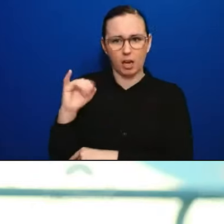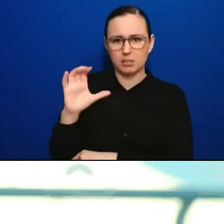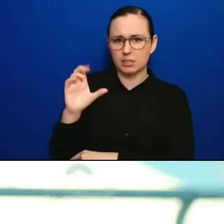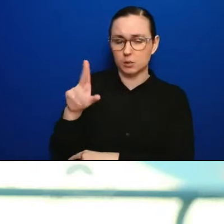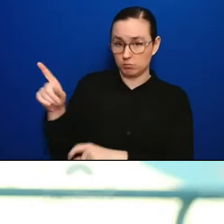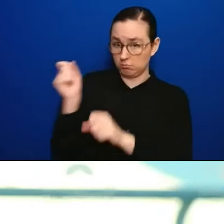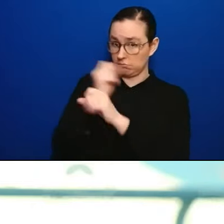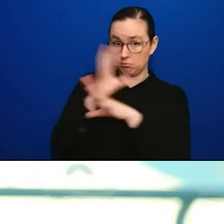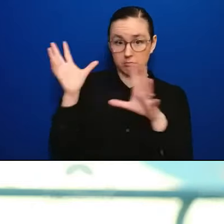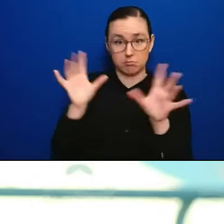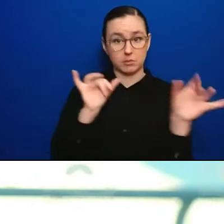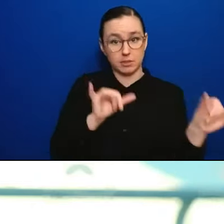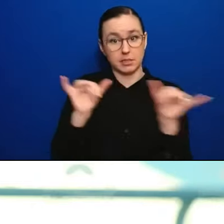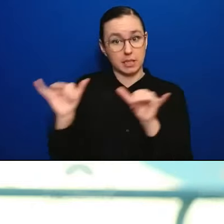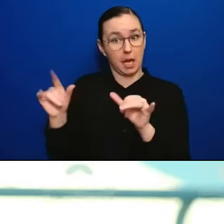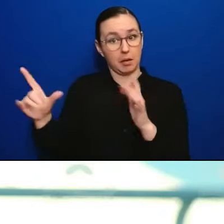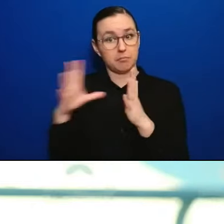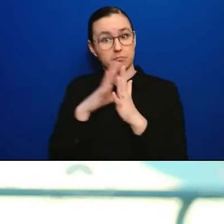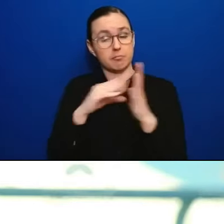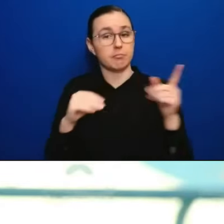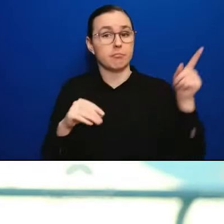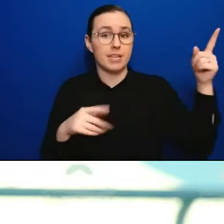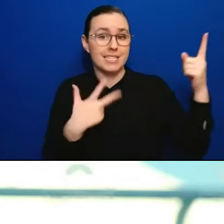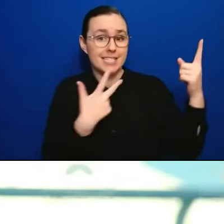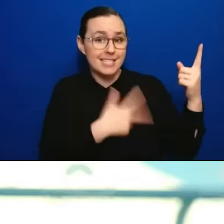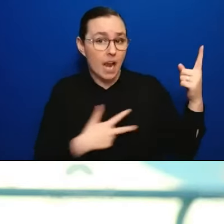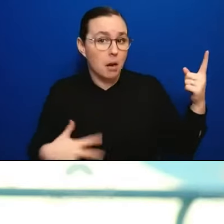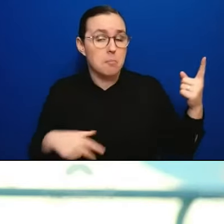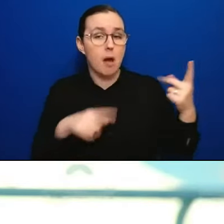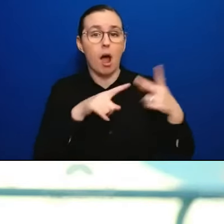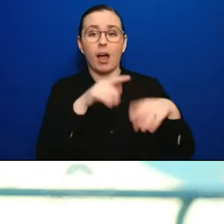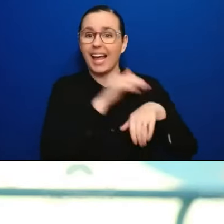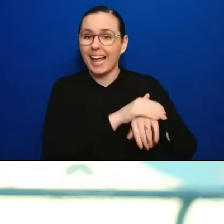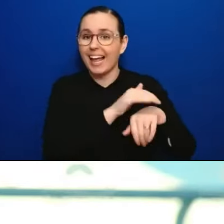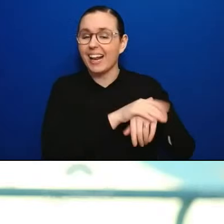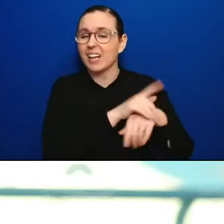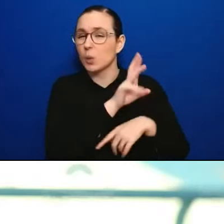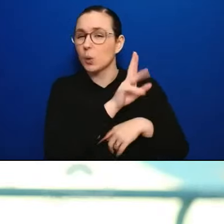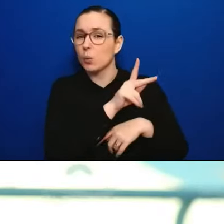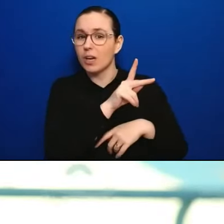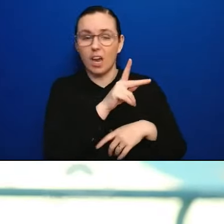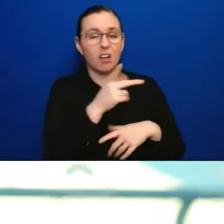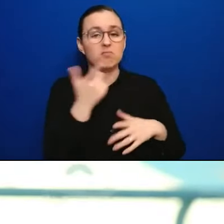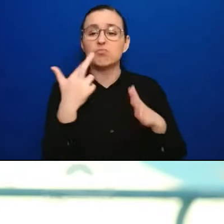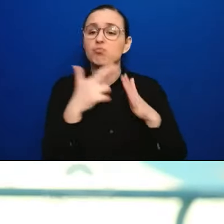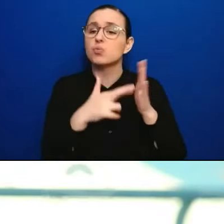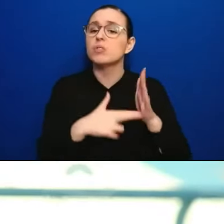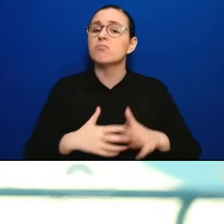lifting but weighing out how it's affecting hospitalizations and ICUs are we sort of looking